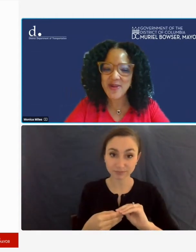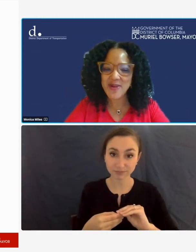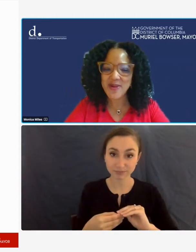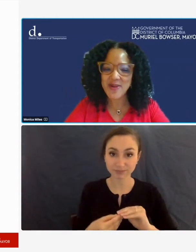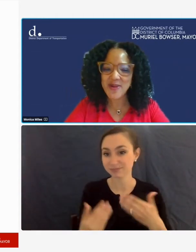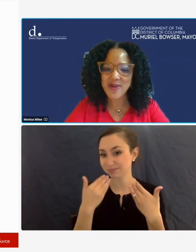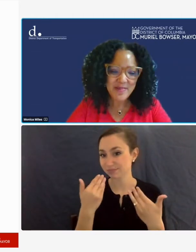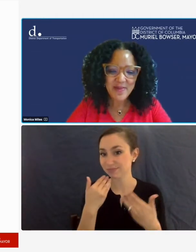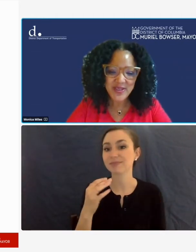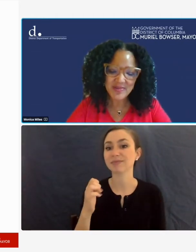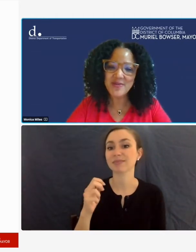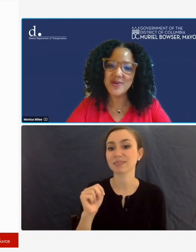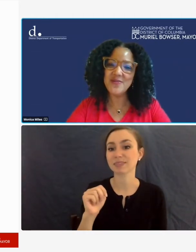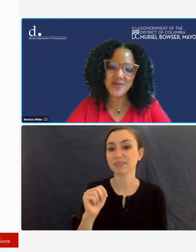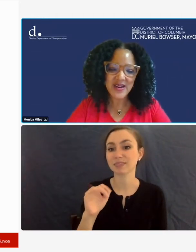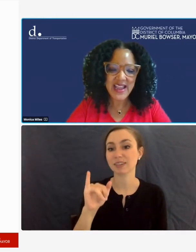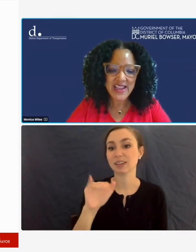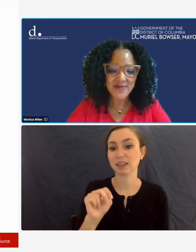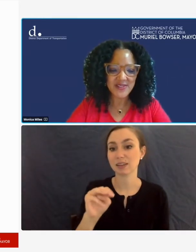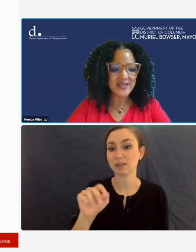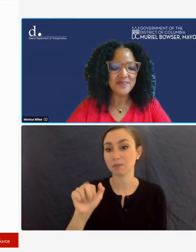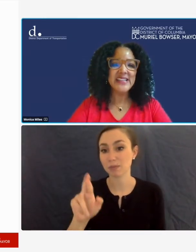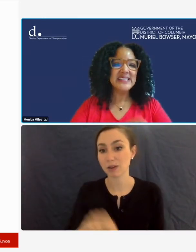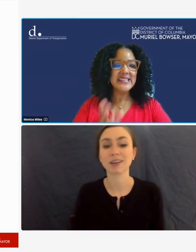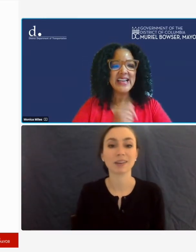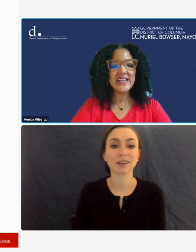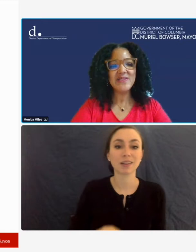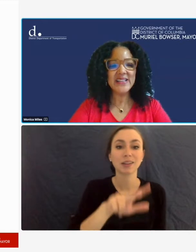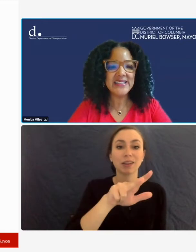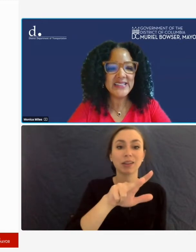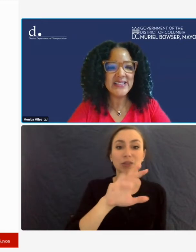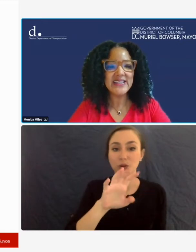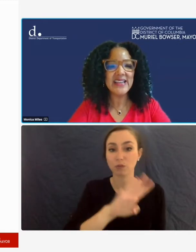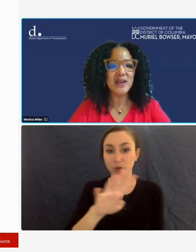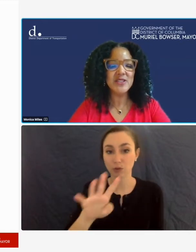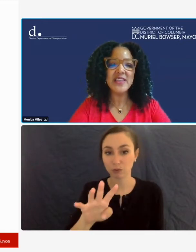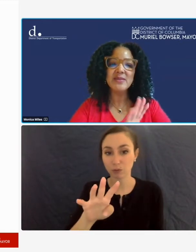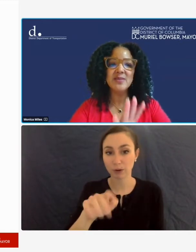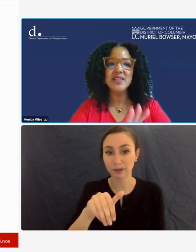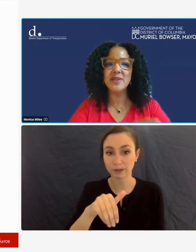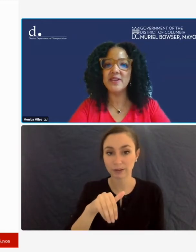we have the amount would be 344 850. so now let's look um so that was the preliminary rate